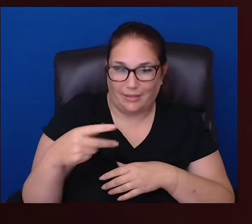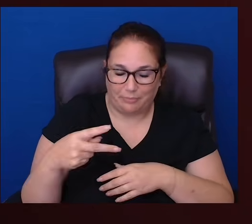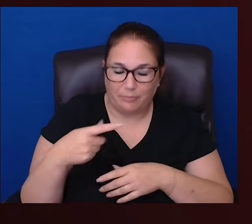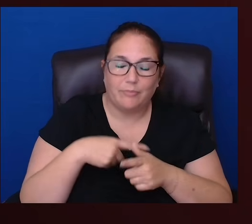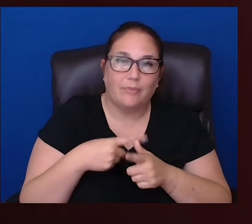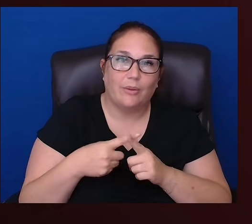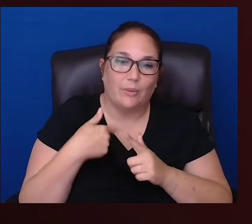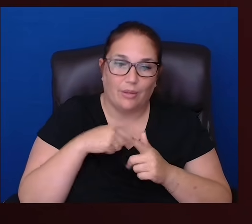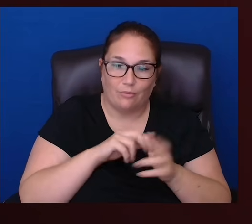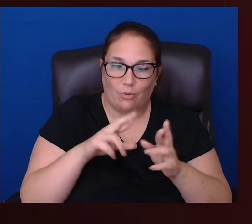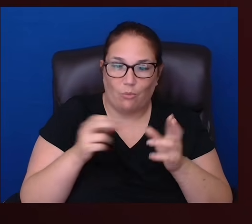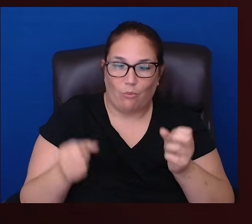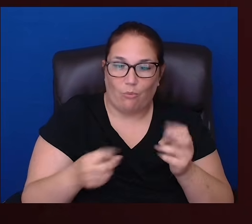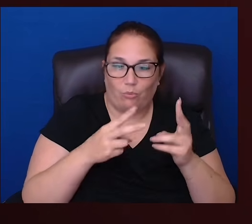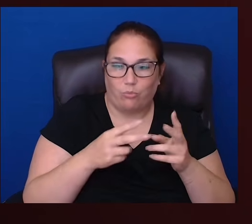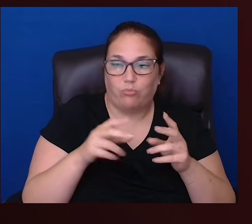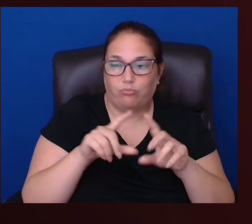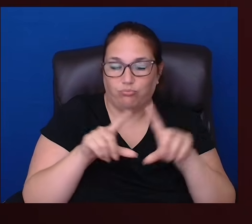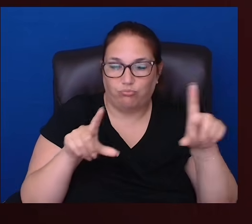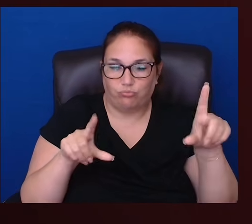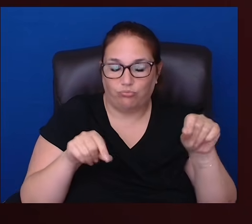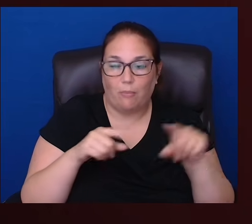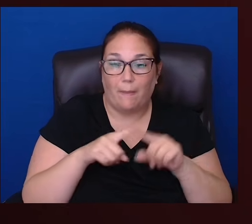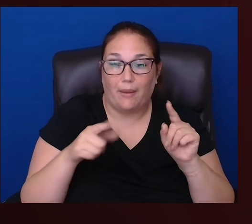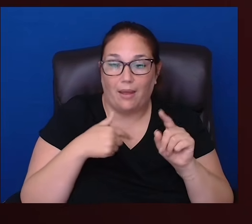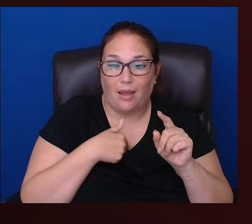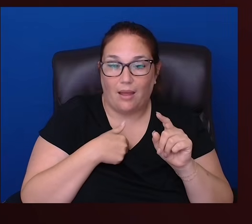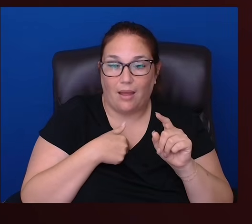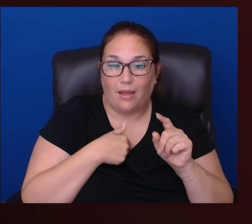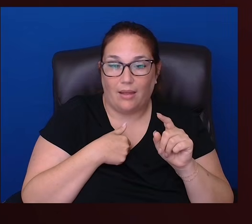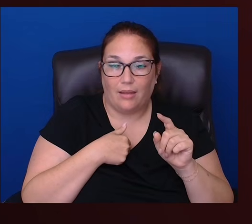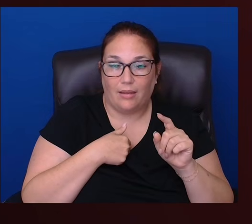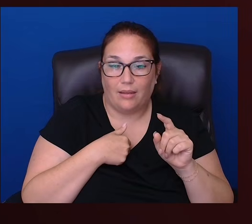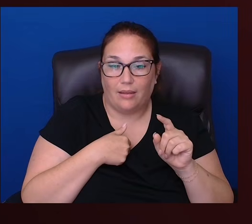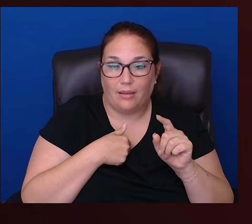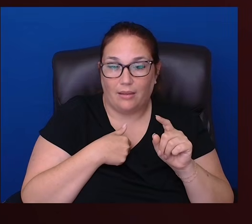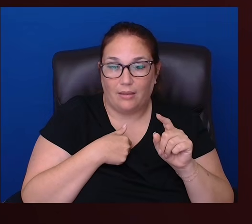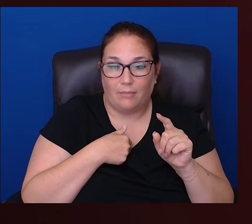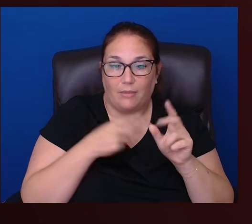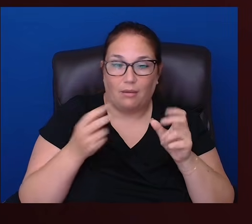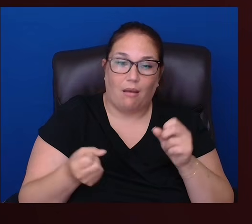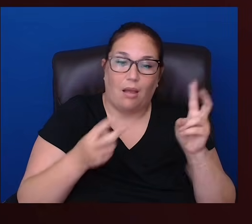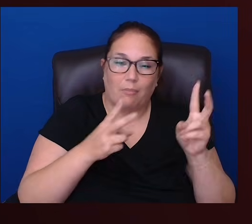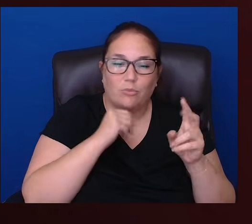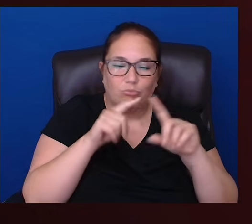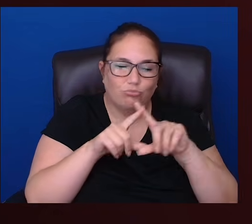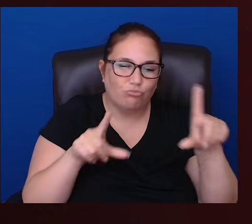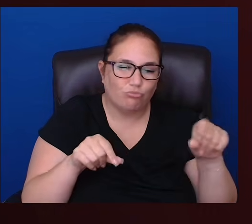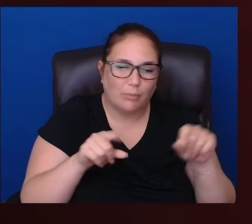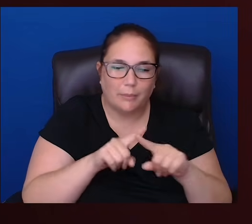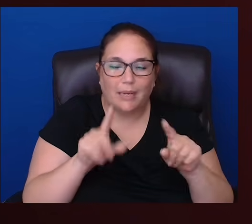receipts but I'm going to upload not a receipt but an actual frame from a cartoon.